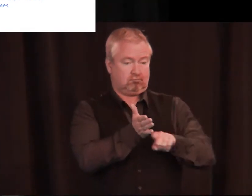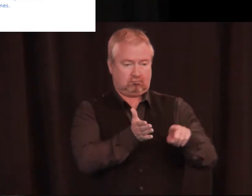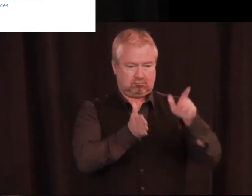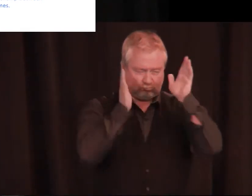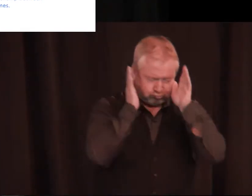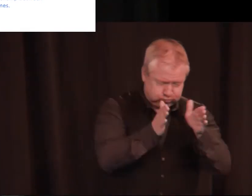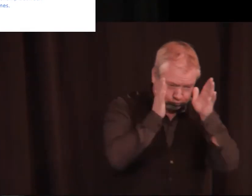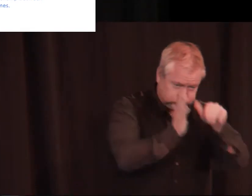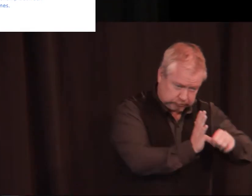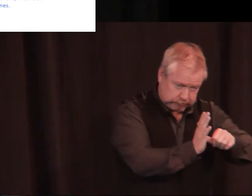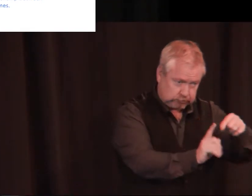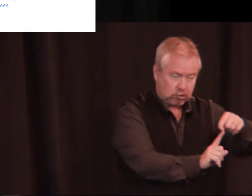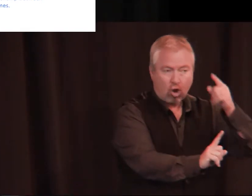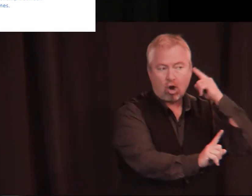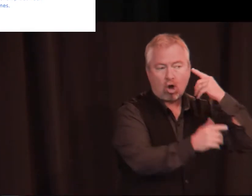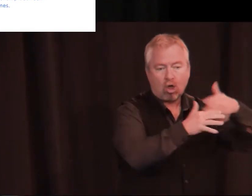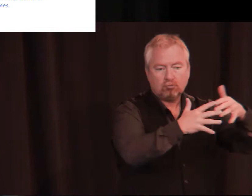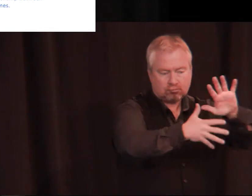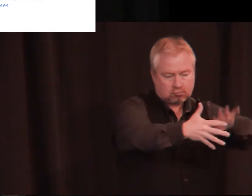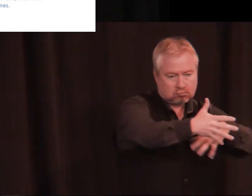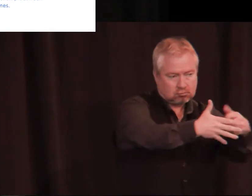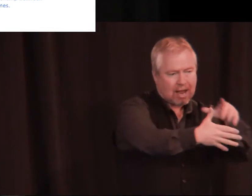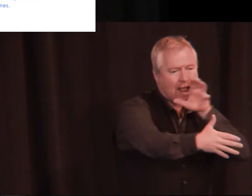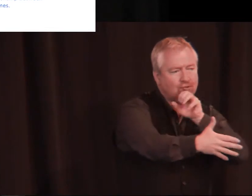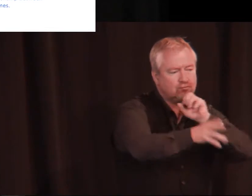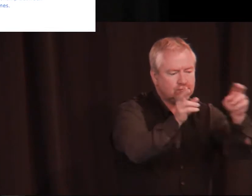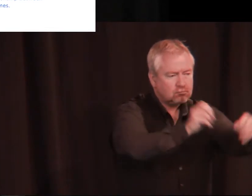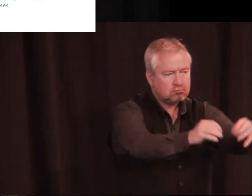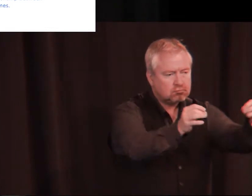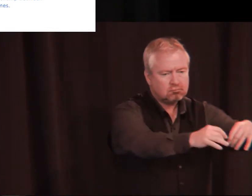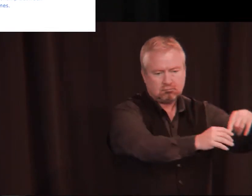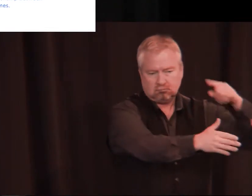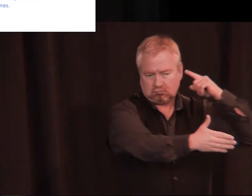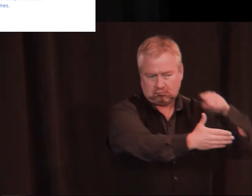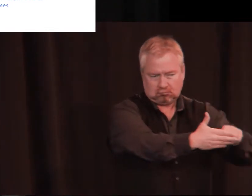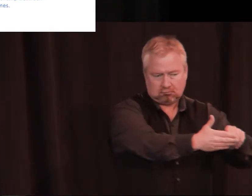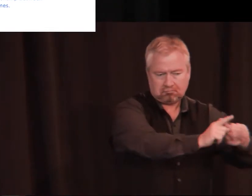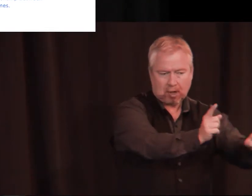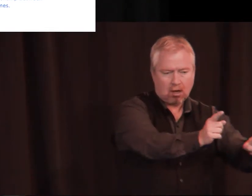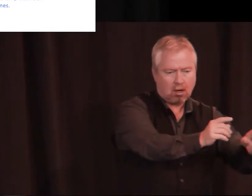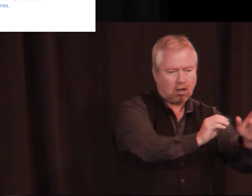age at fitting, we feel like that isn't giving us a whole picture of these children with mild and moderate hearing loss.